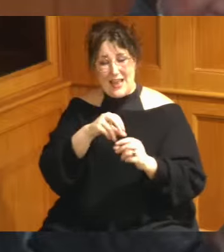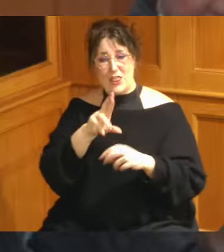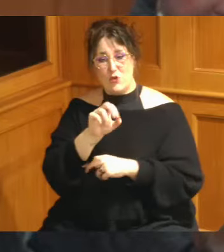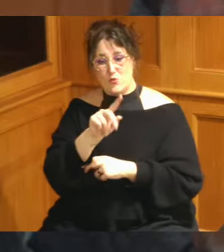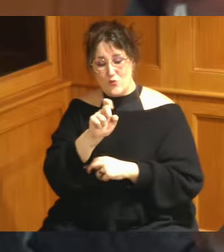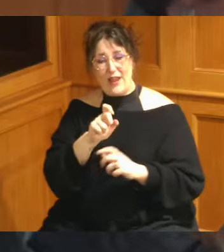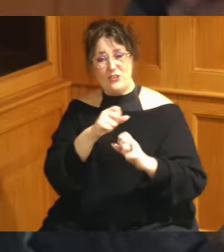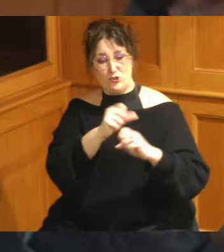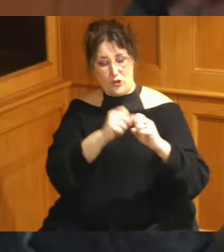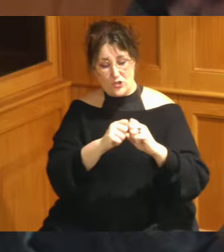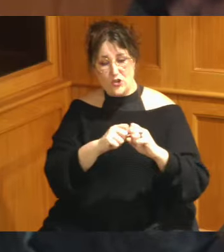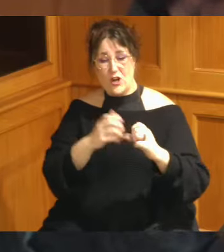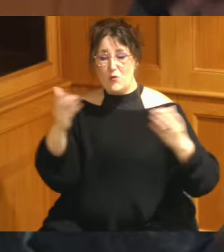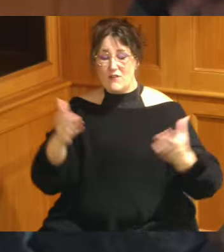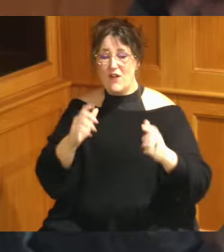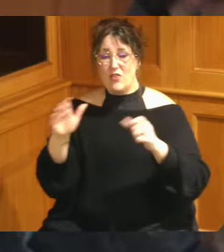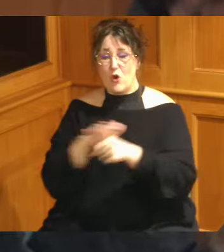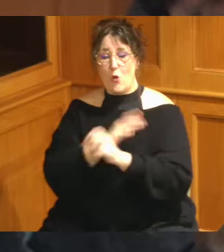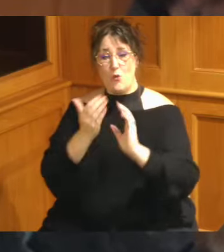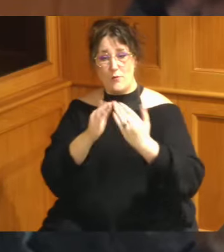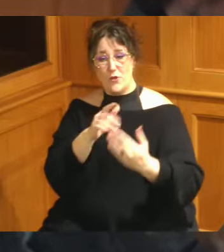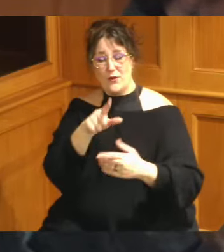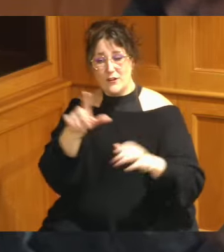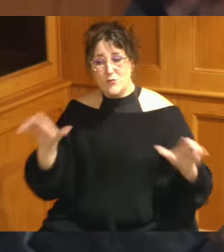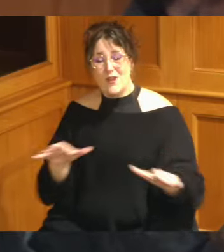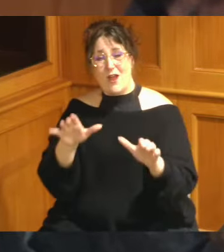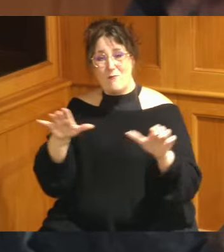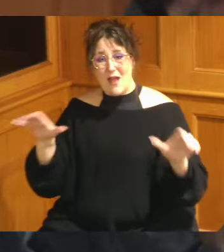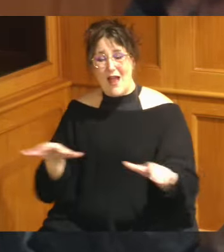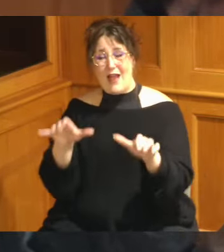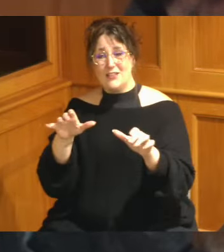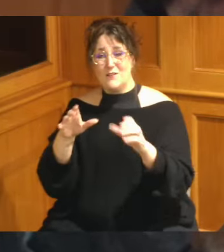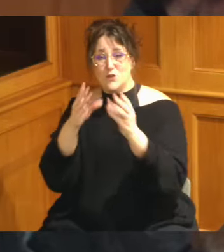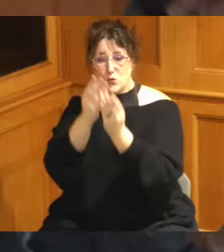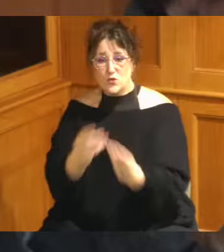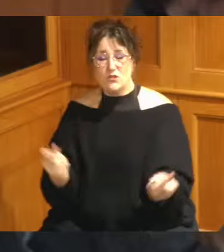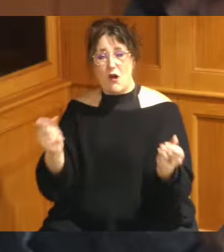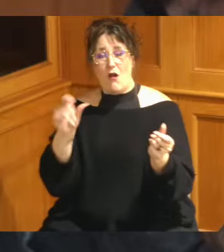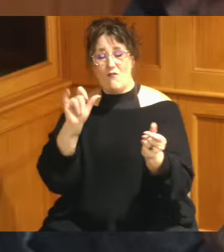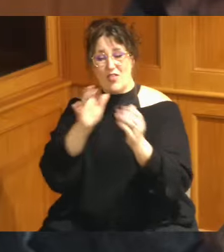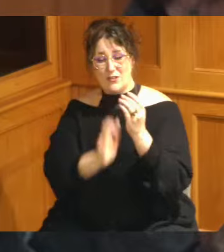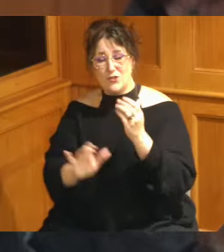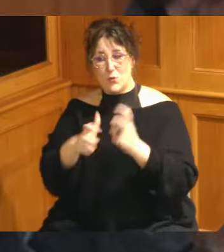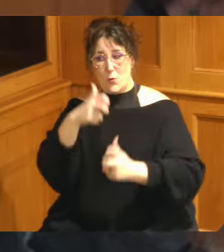the whole community to become active and part of the solution to Cincinnati sewer problems. if more